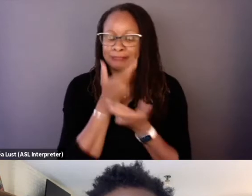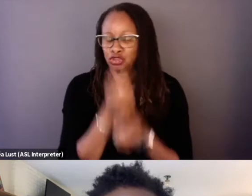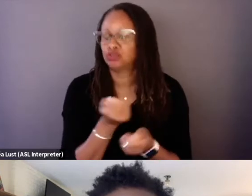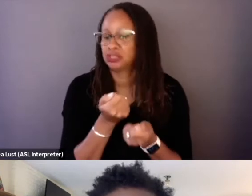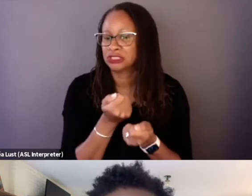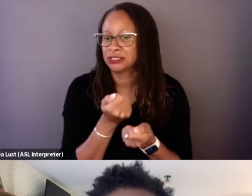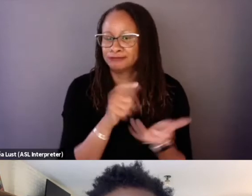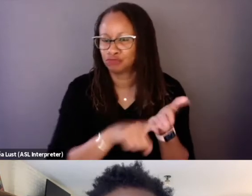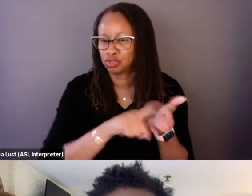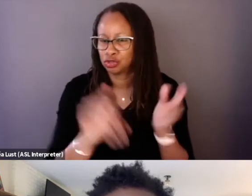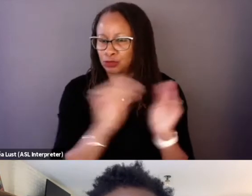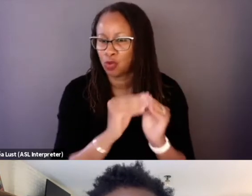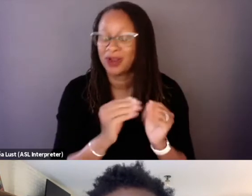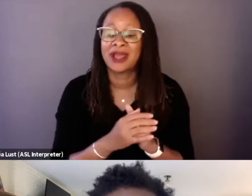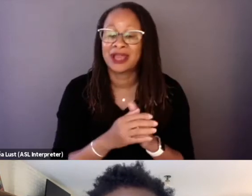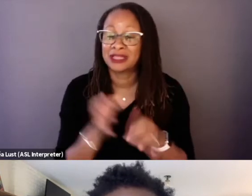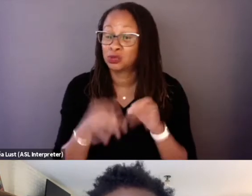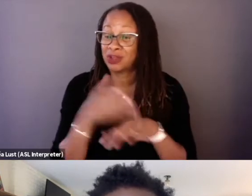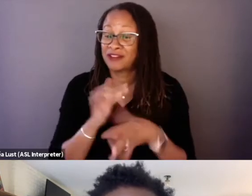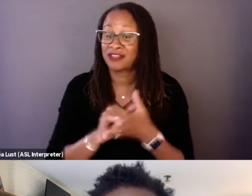And then shortly thereafter, Yoruba came on board.